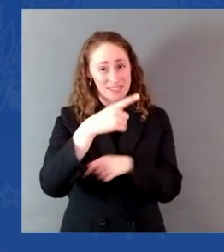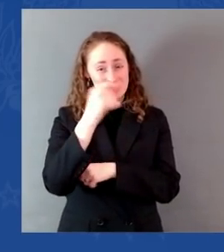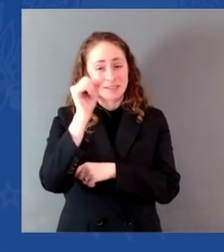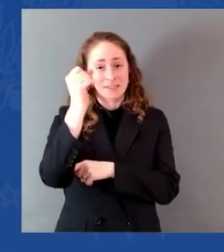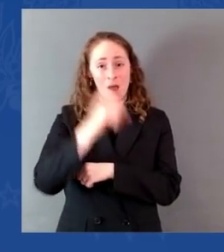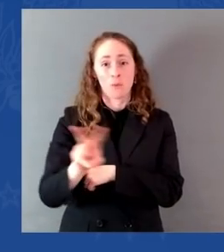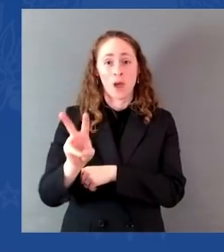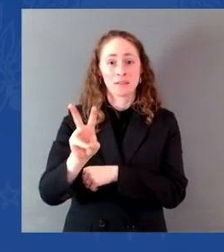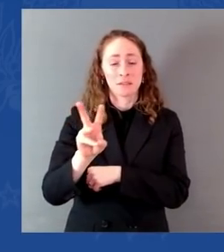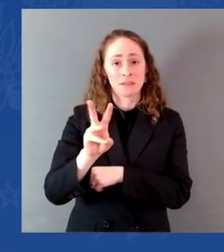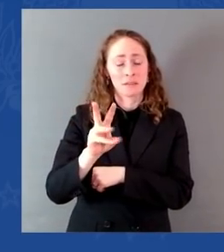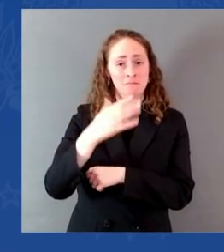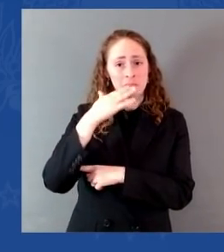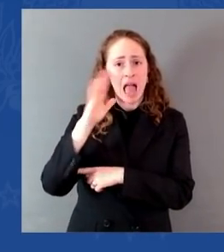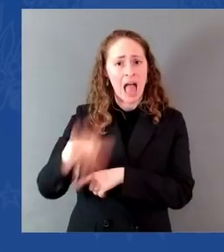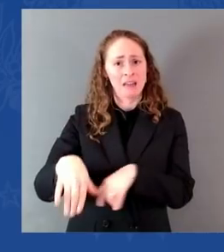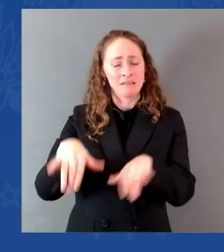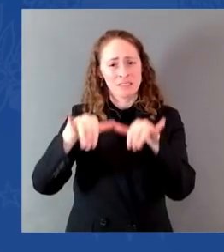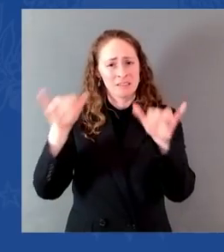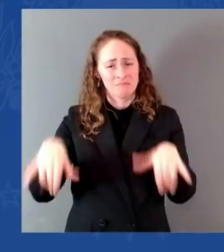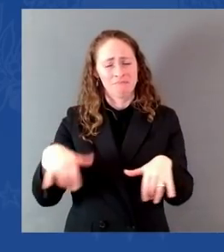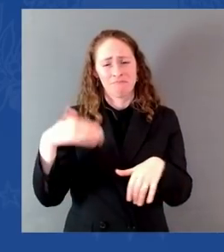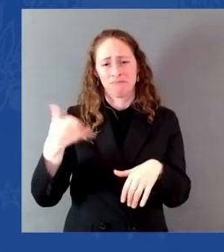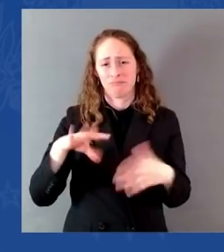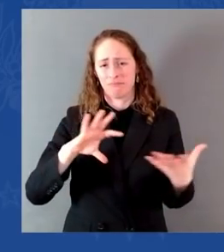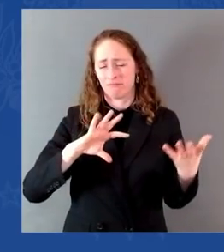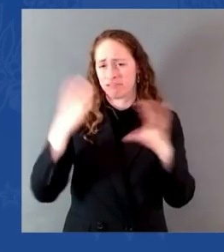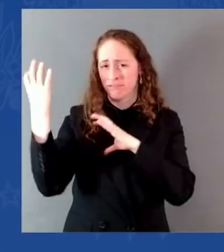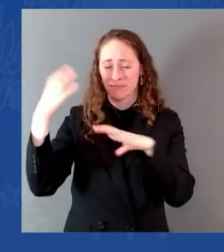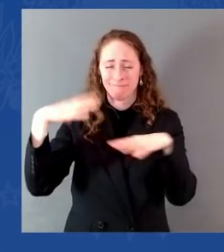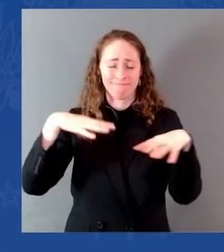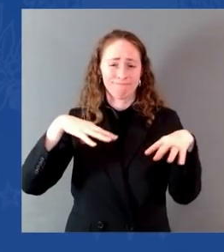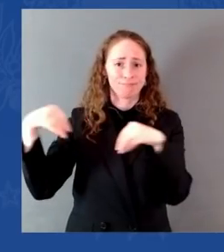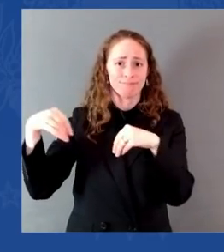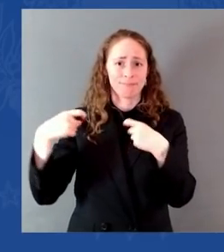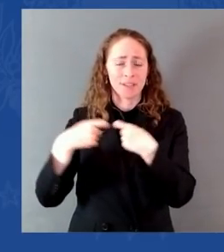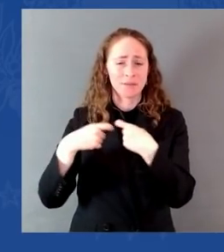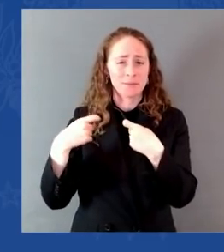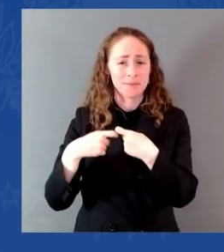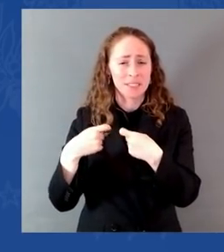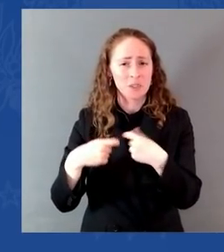close roads in Waverly, Kansas -- caused flooding in St. Joseph to Columbia to Jefferson City.